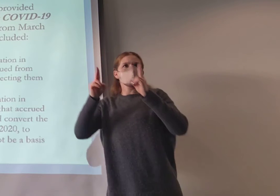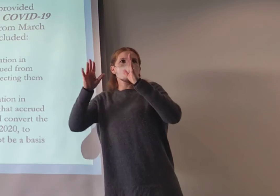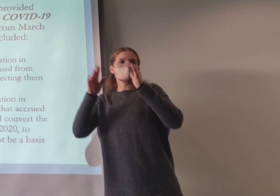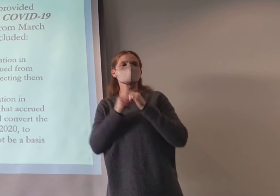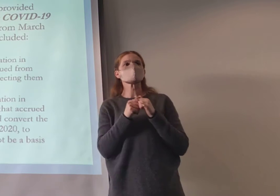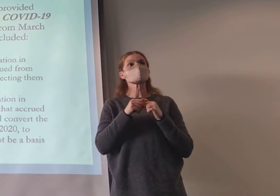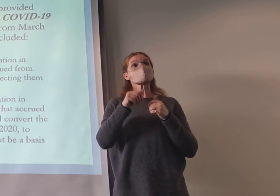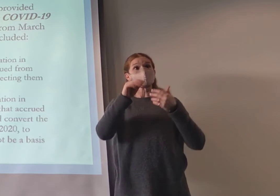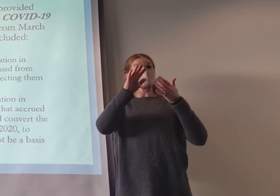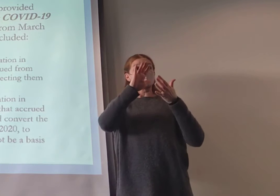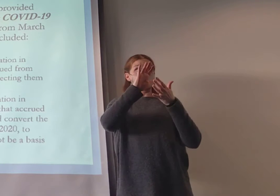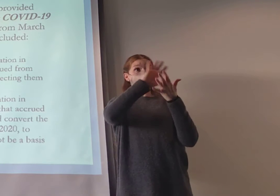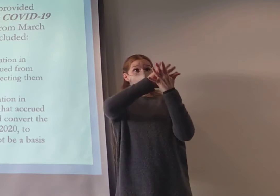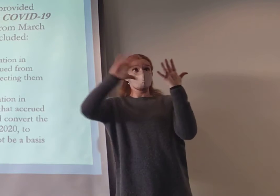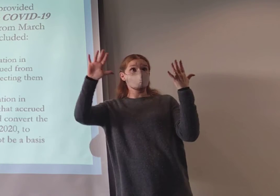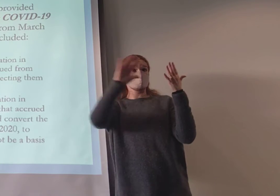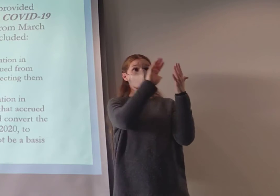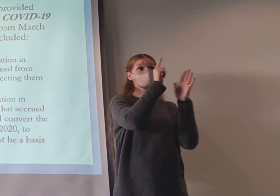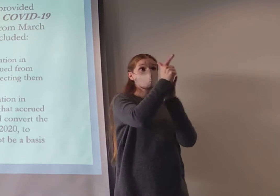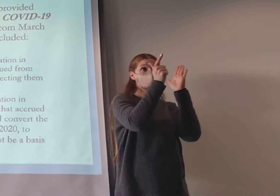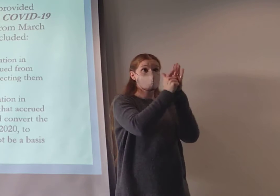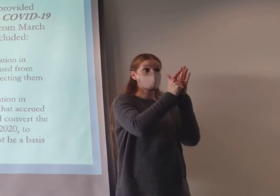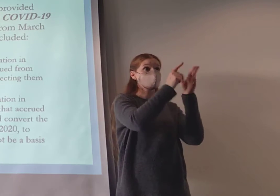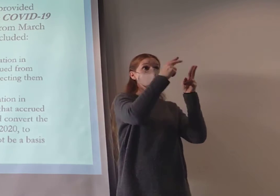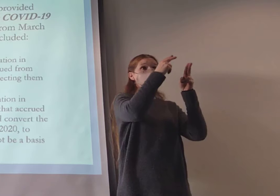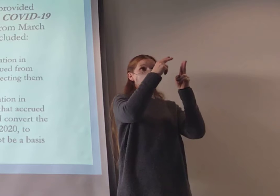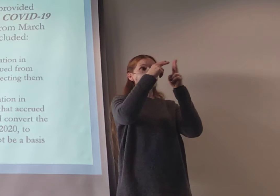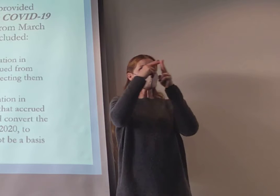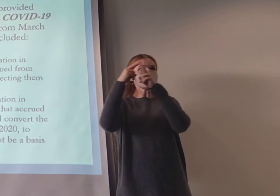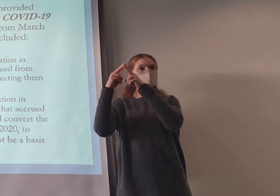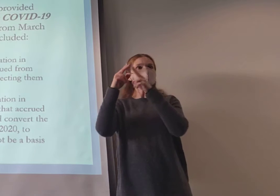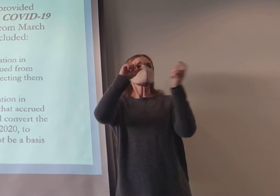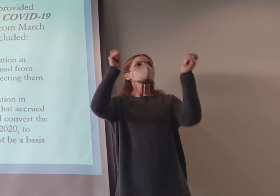These laws changed the types of notices landlords had to give.